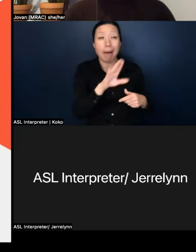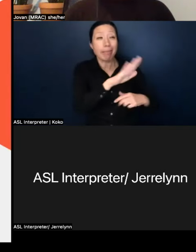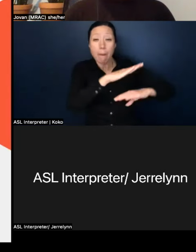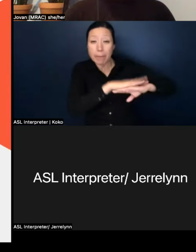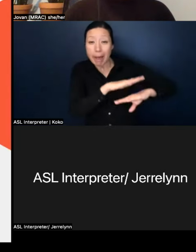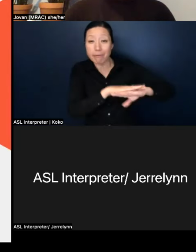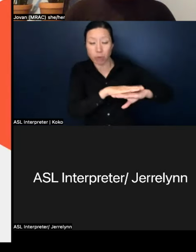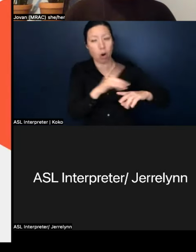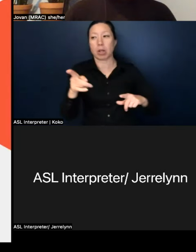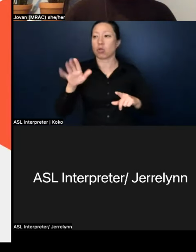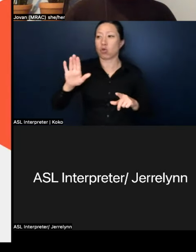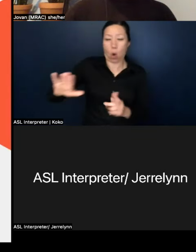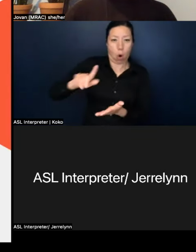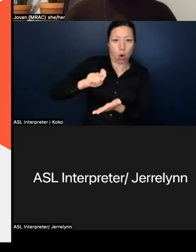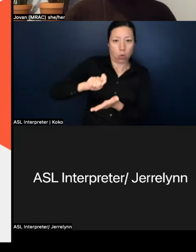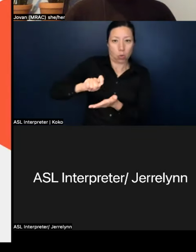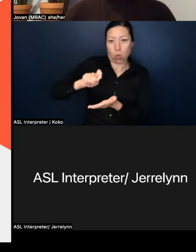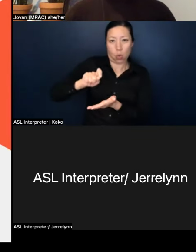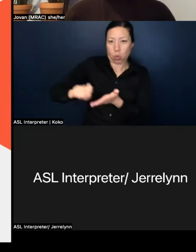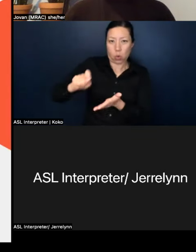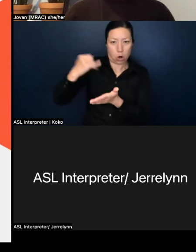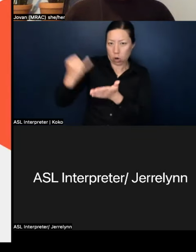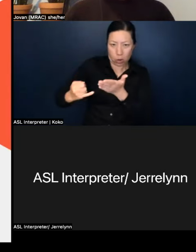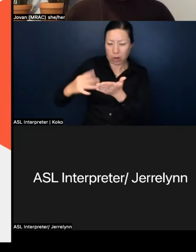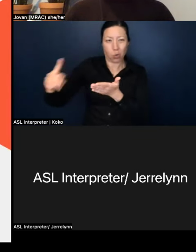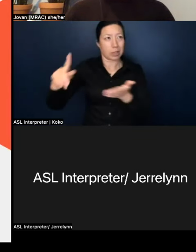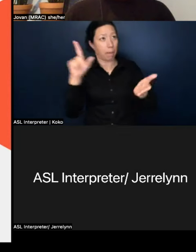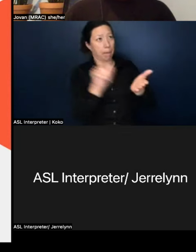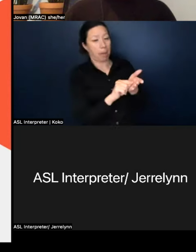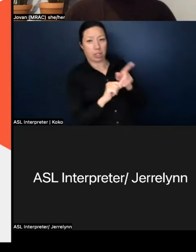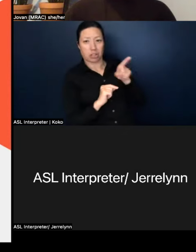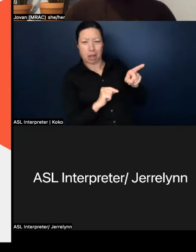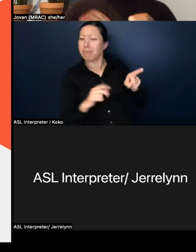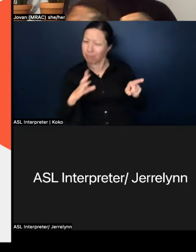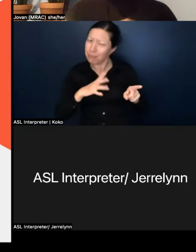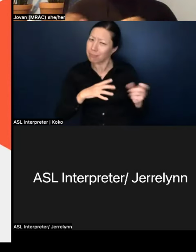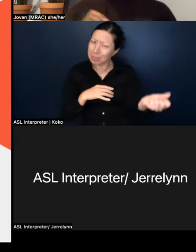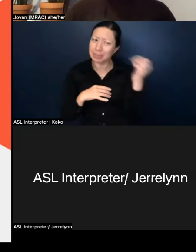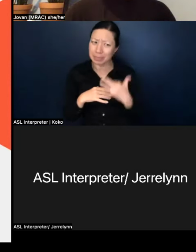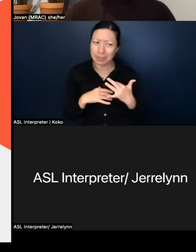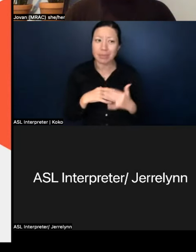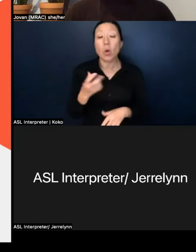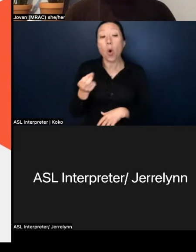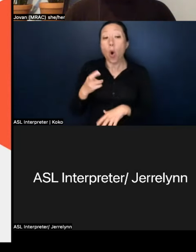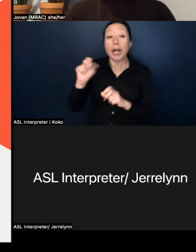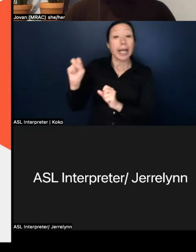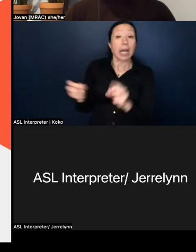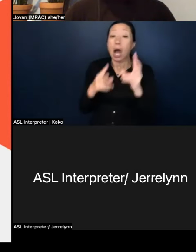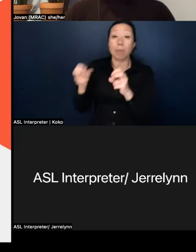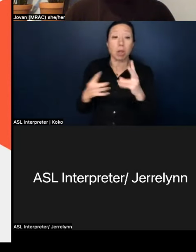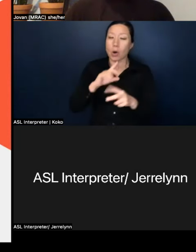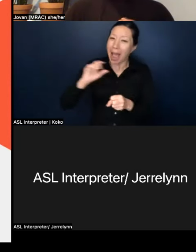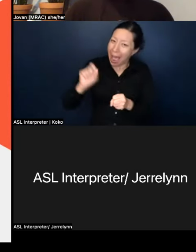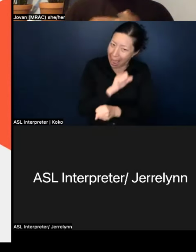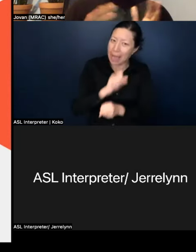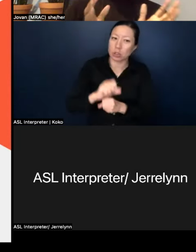Or you can upload images, video, audio, or written works. In terms of the number of work samples,